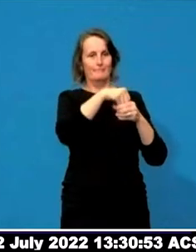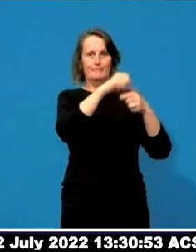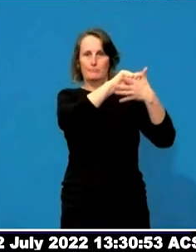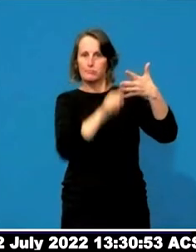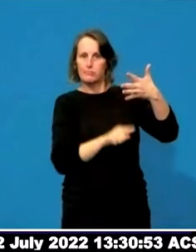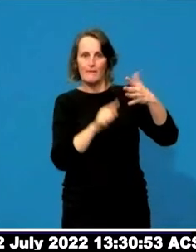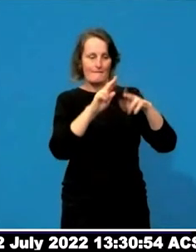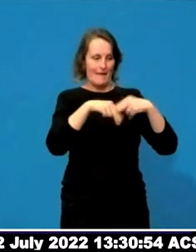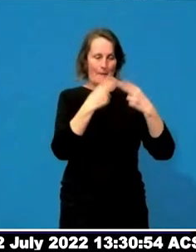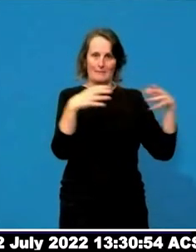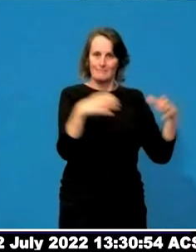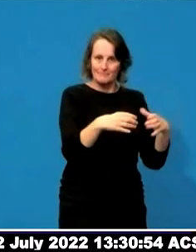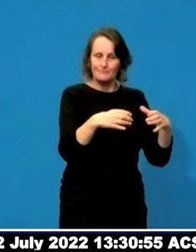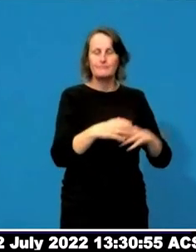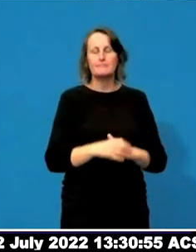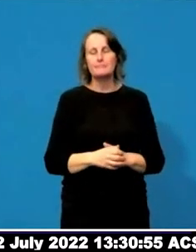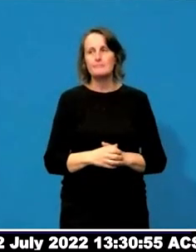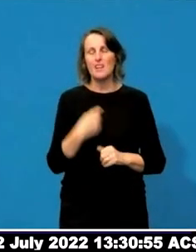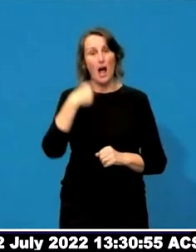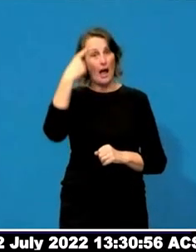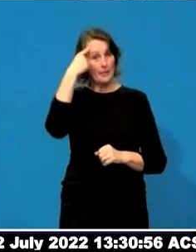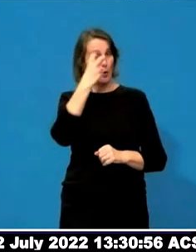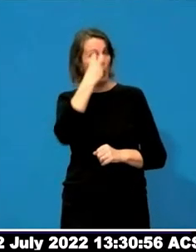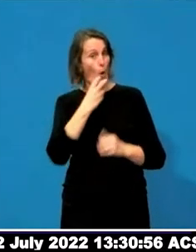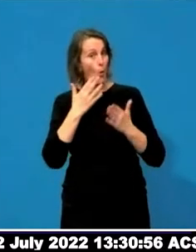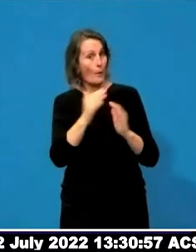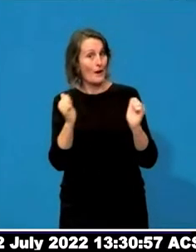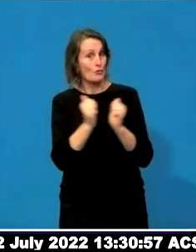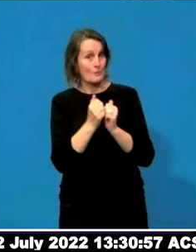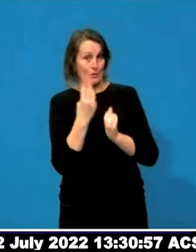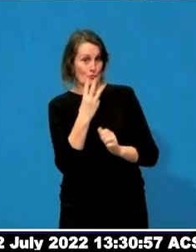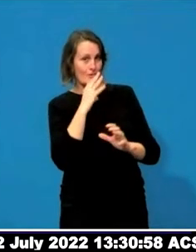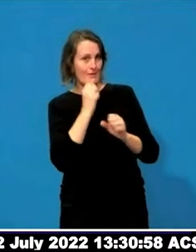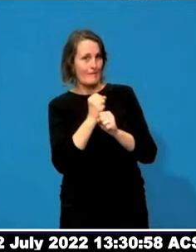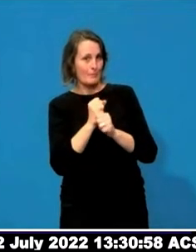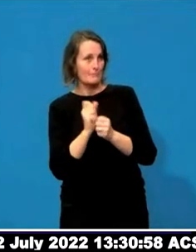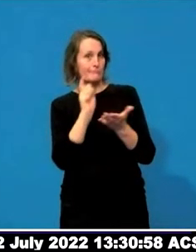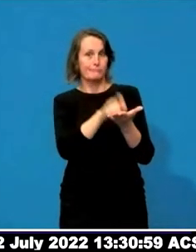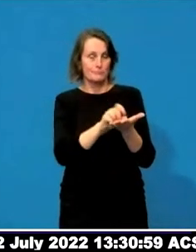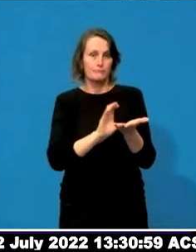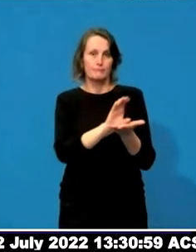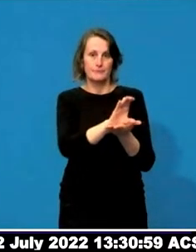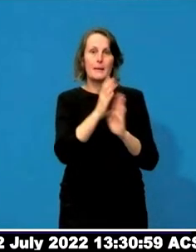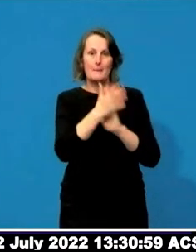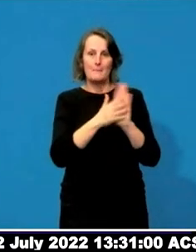I think that previously under the previous funding, we were able to do things in a much more family-centred way,